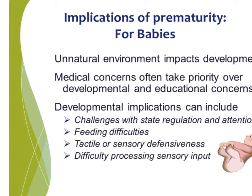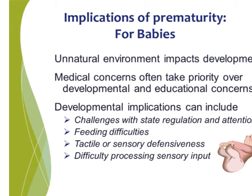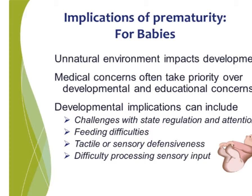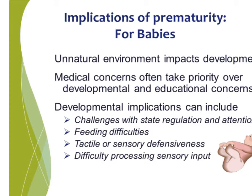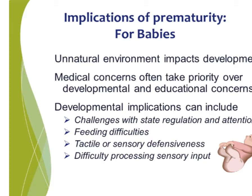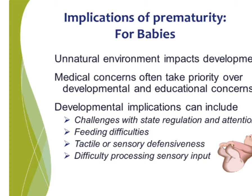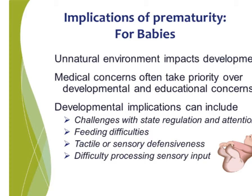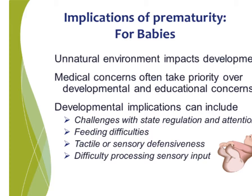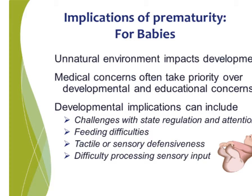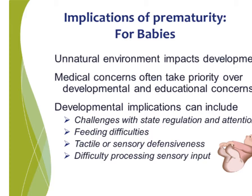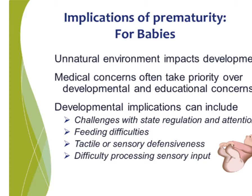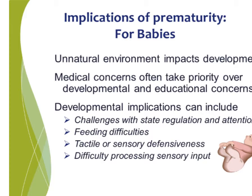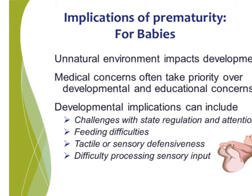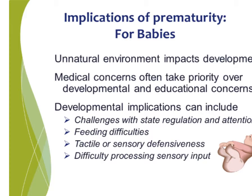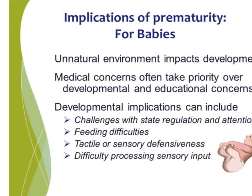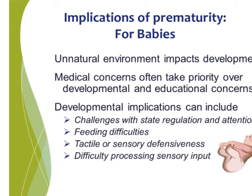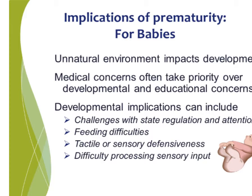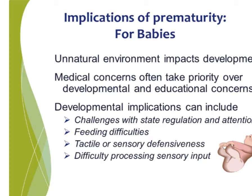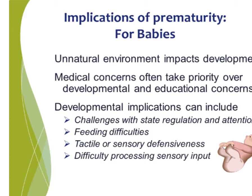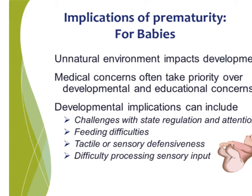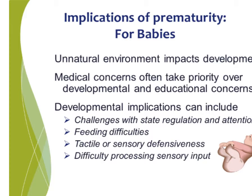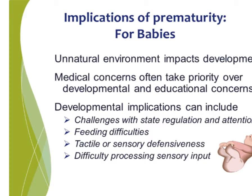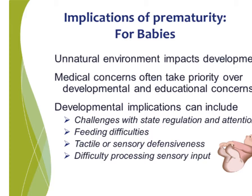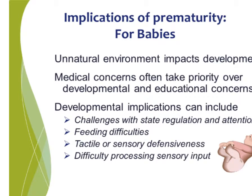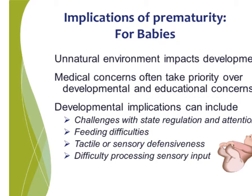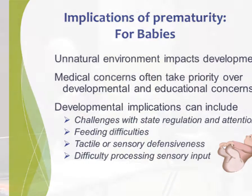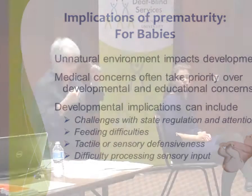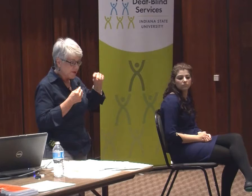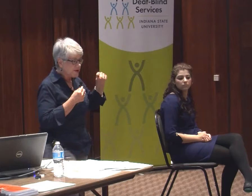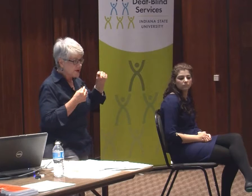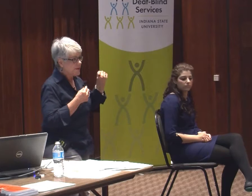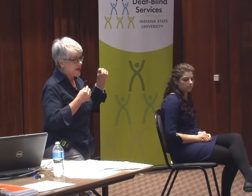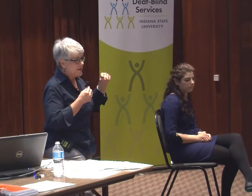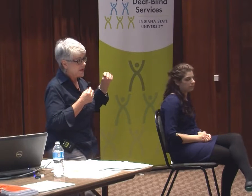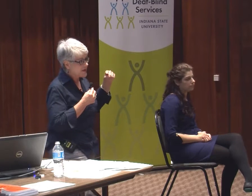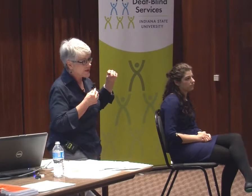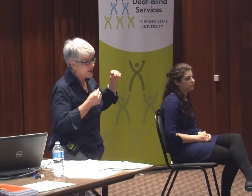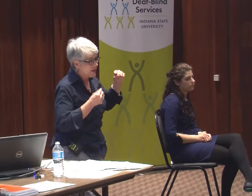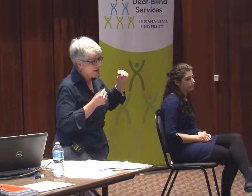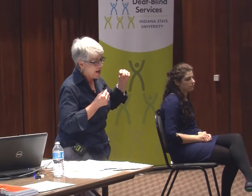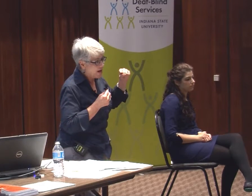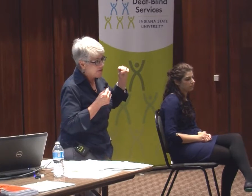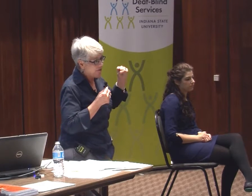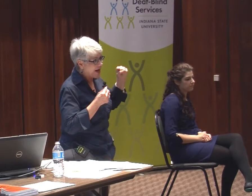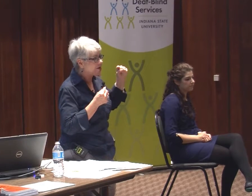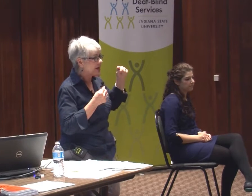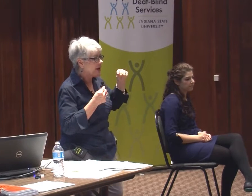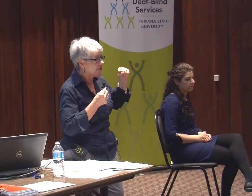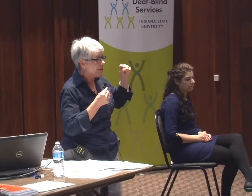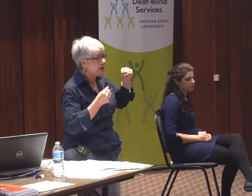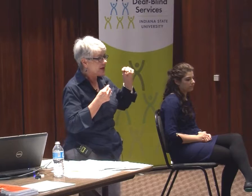sensory input. What happens is full-term babies have actually have MRIs